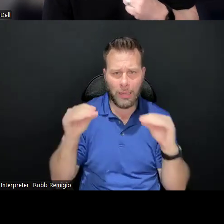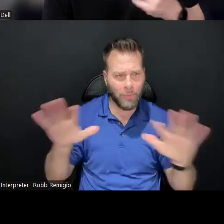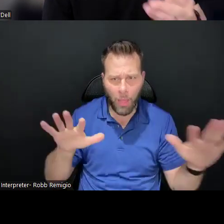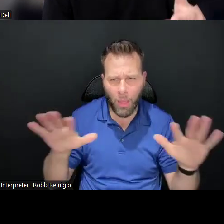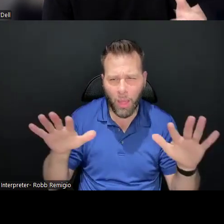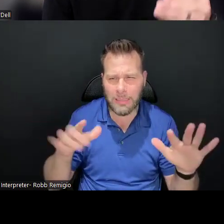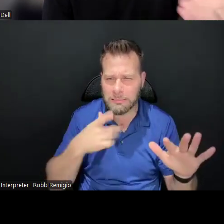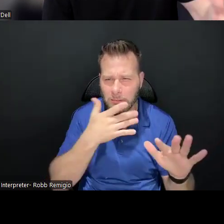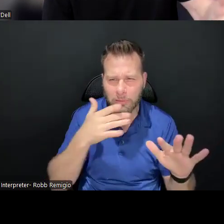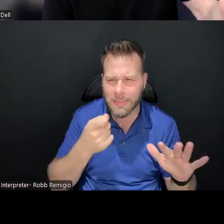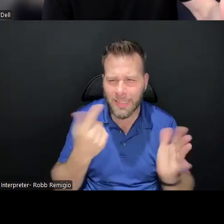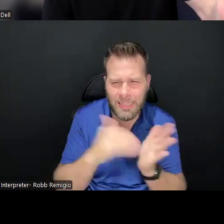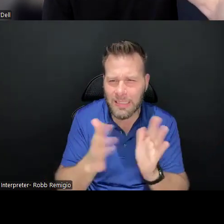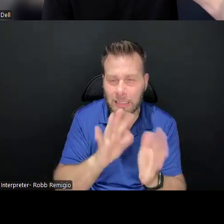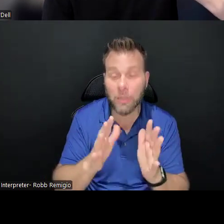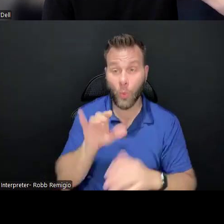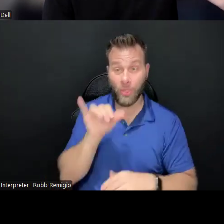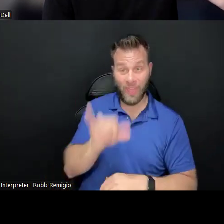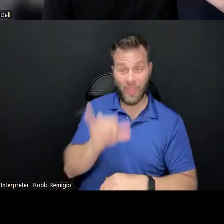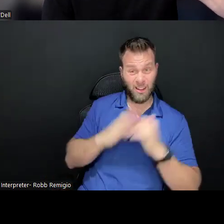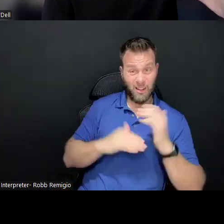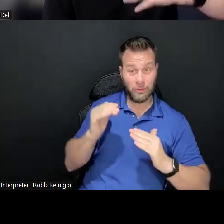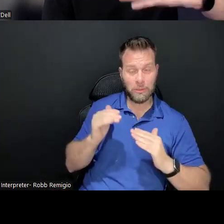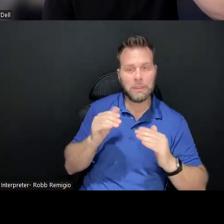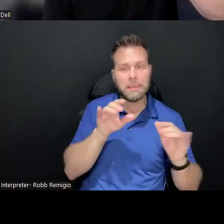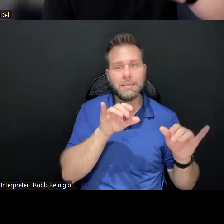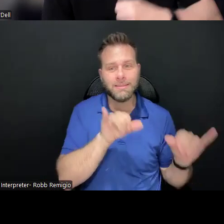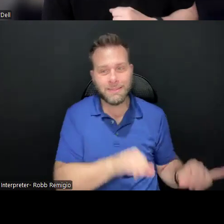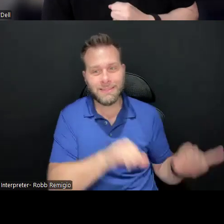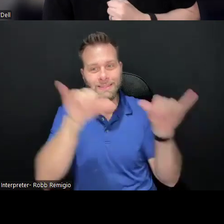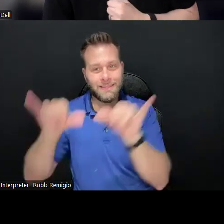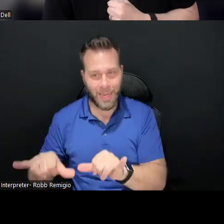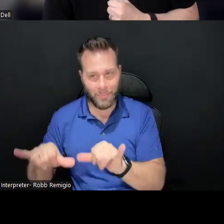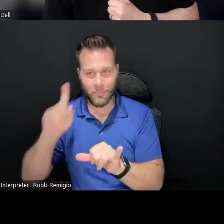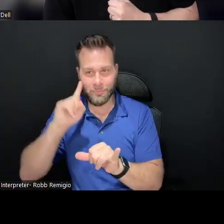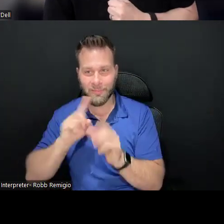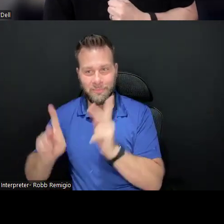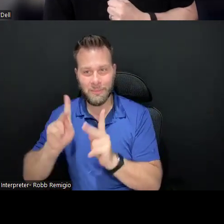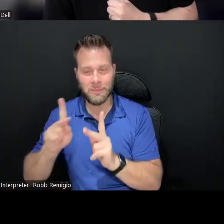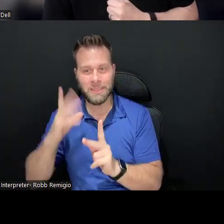people wearing masks with COVID. You probably felt very That should be a reminder how much is taken away when you